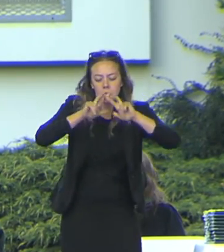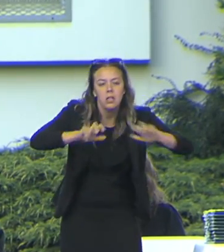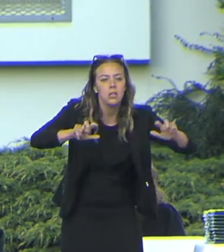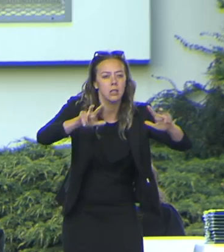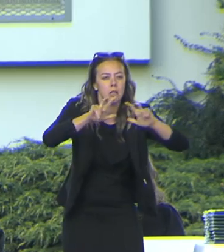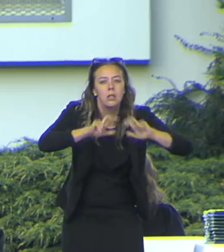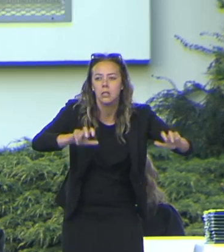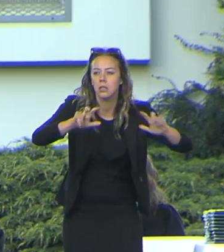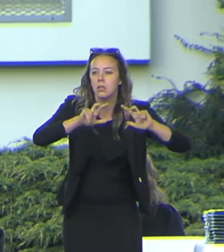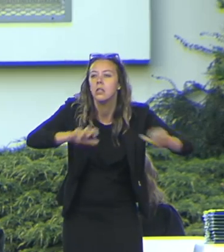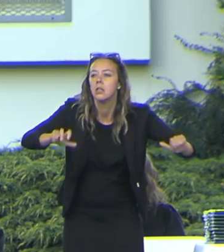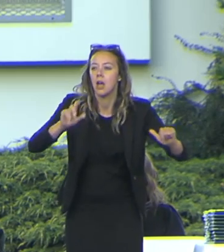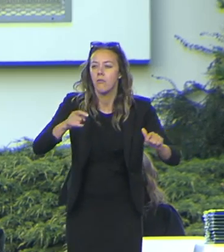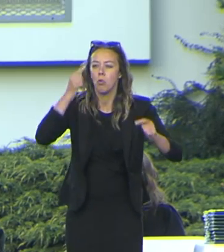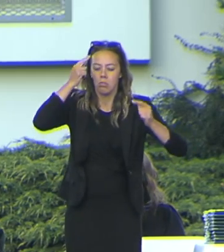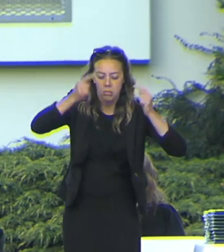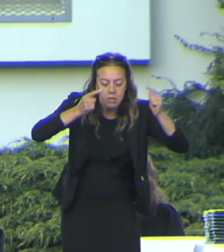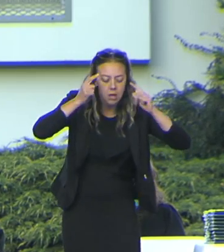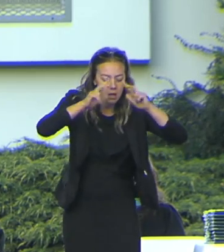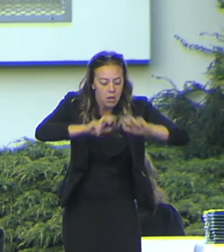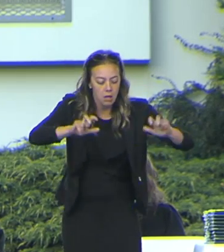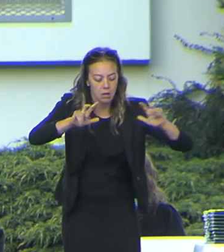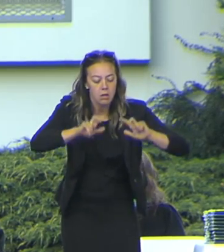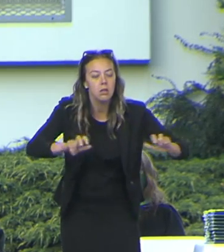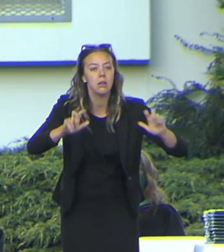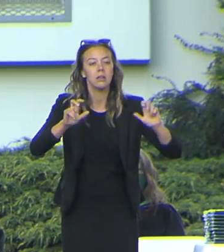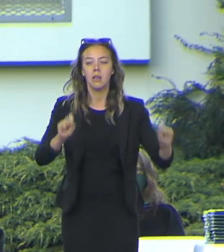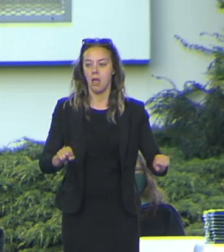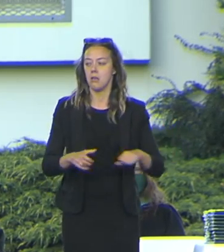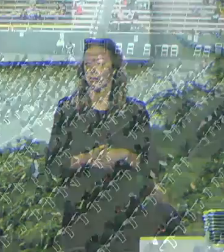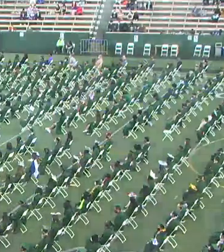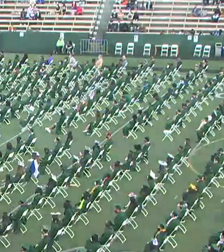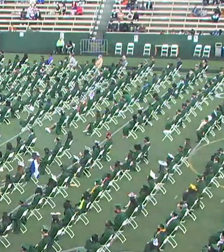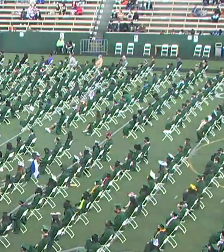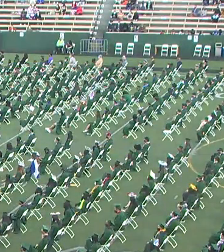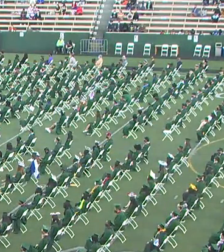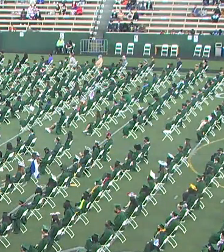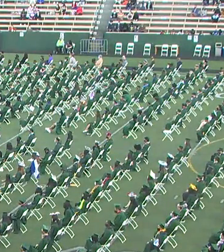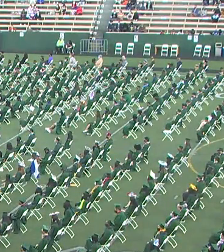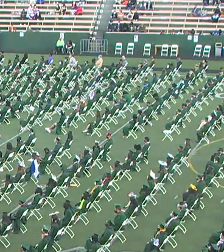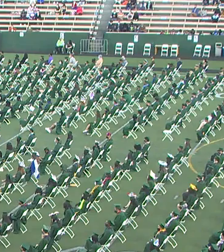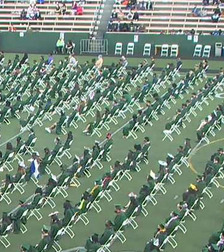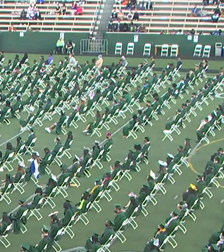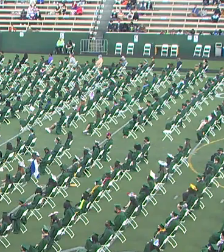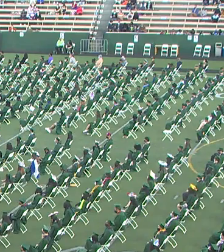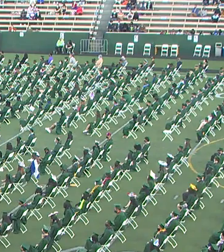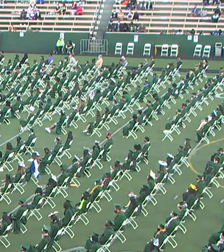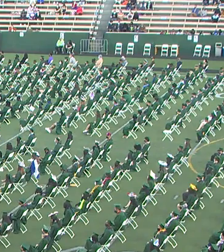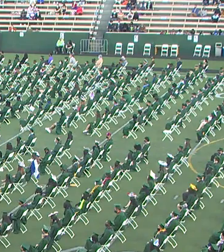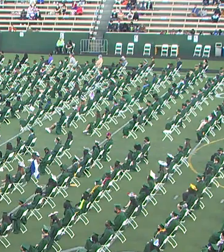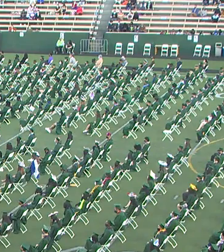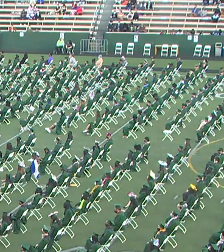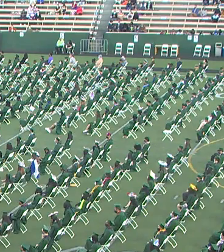This group of people can generally recognize the beauty of what is yet to come even if they never get to witness